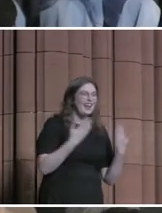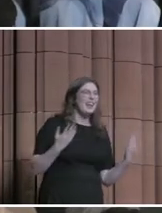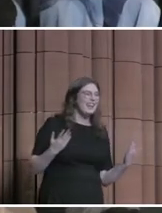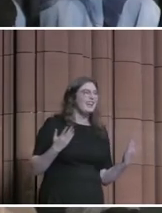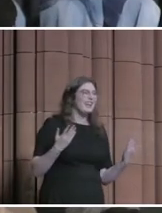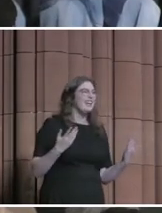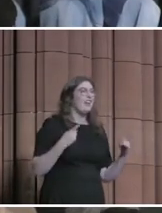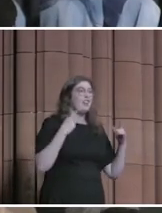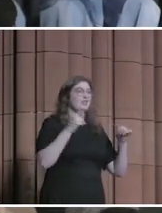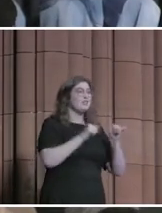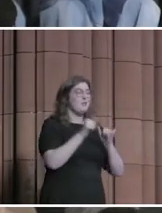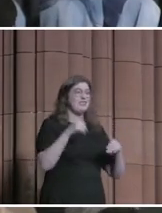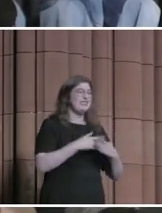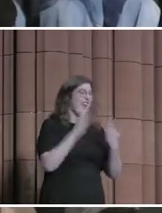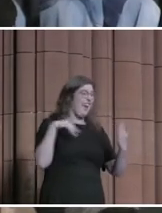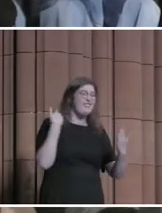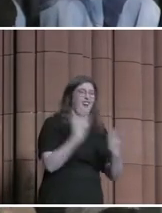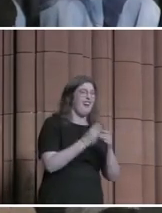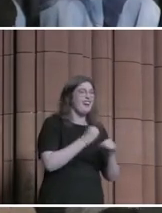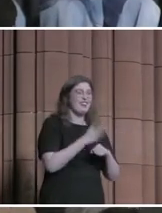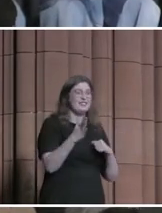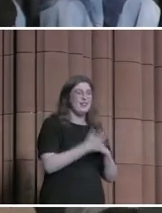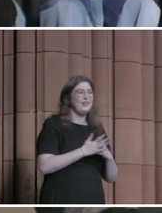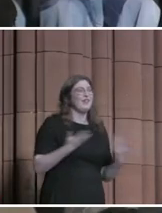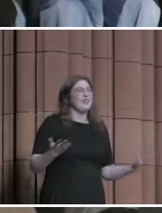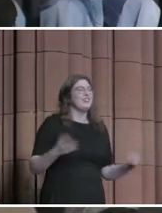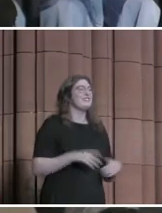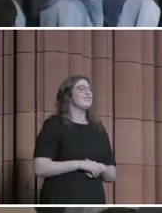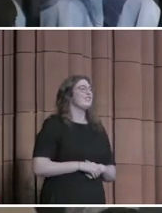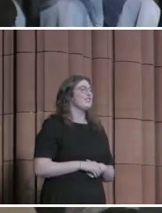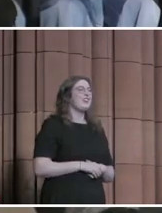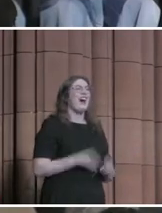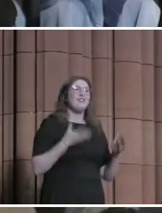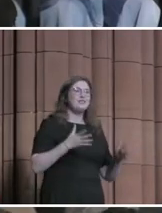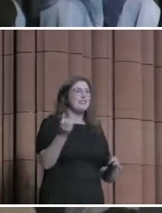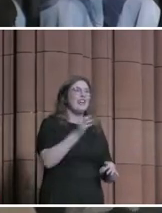that is the best that you're ever going to get in November. So we'd got to take advantage of it.